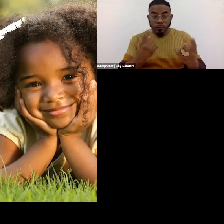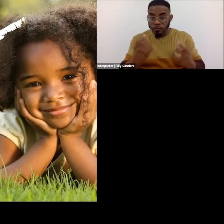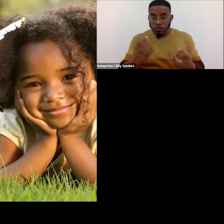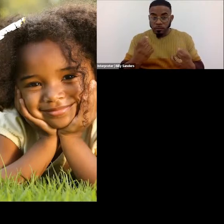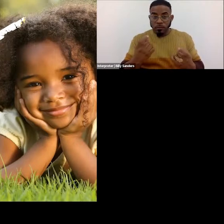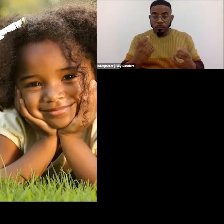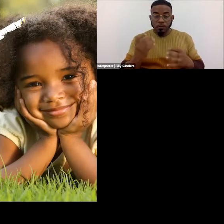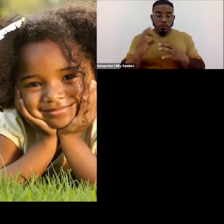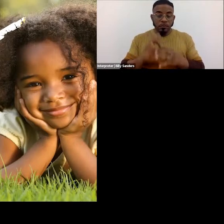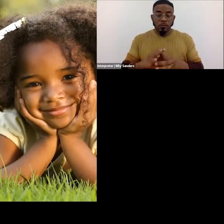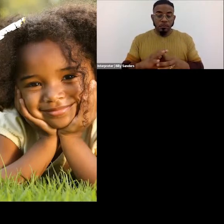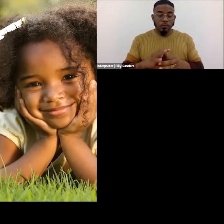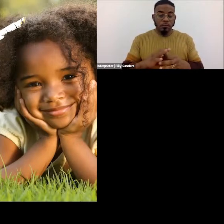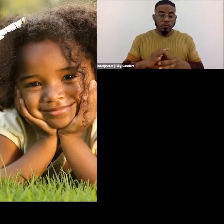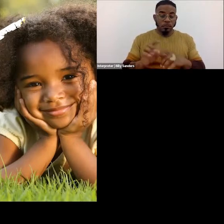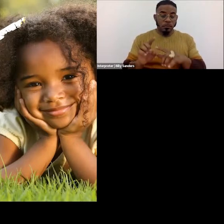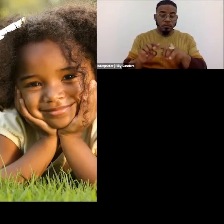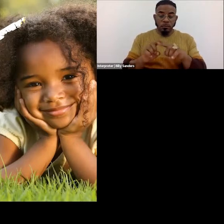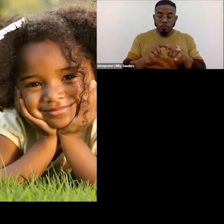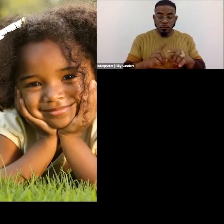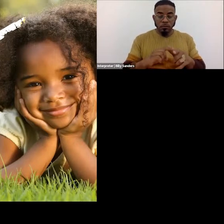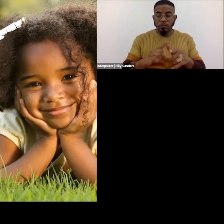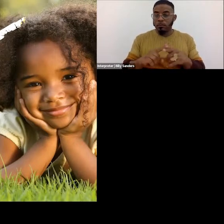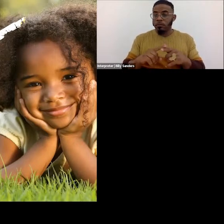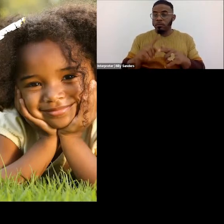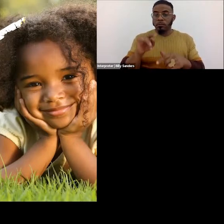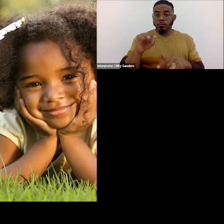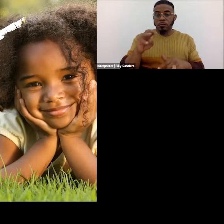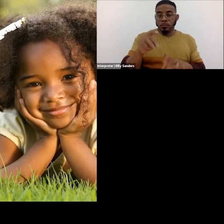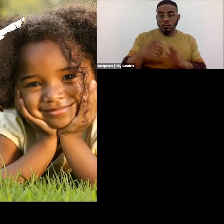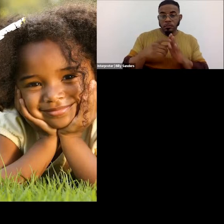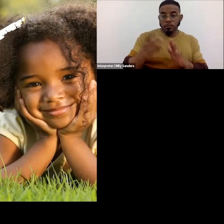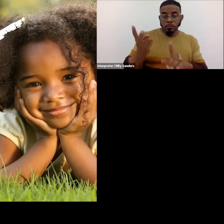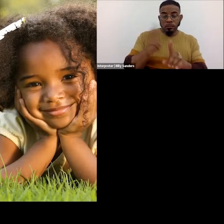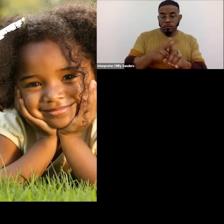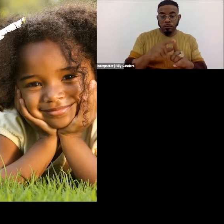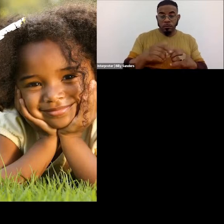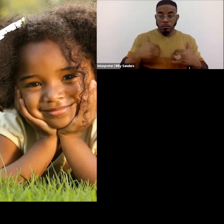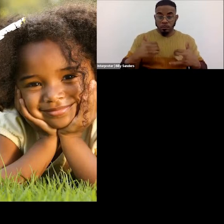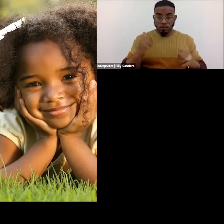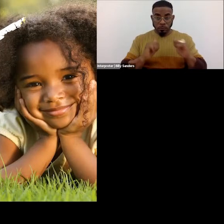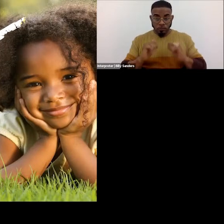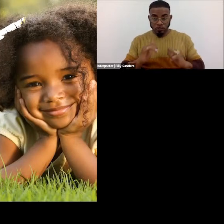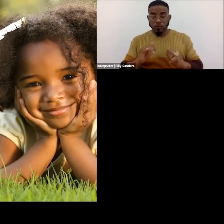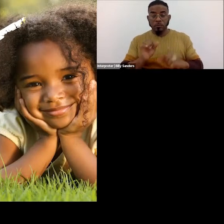regarding the conditions or the terms that apply to a young performer's employment,